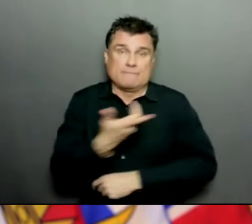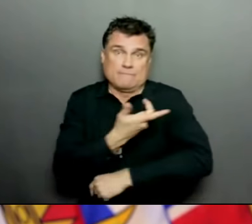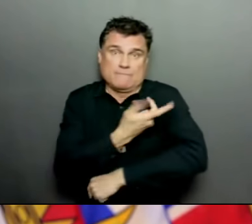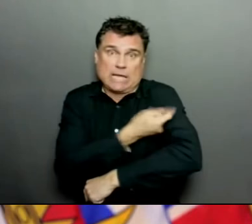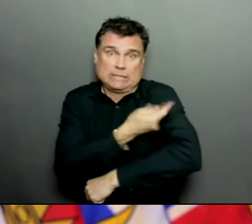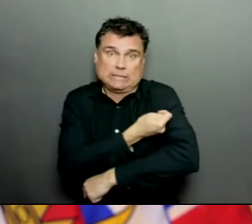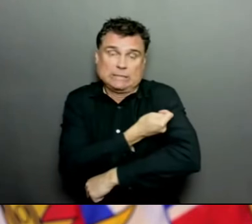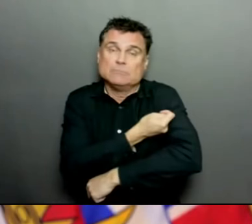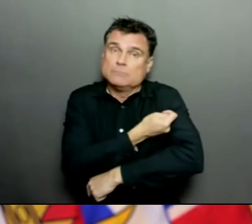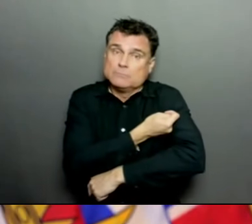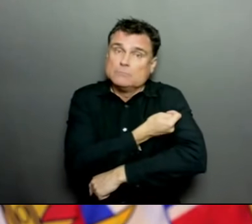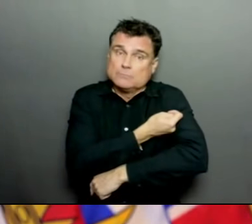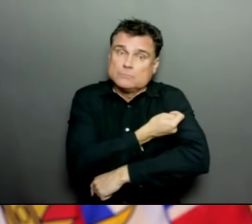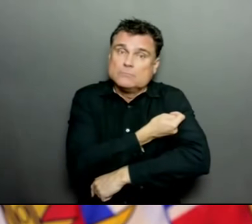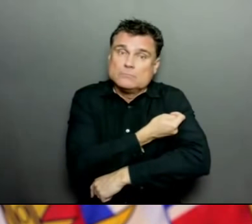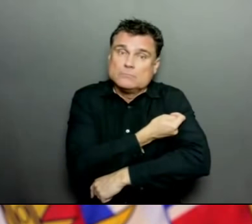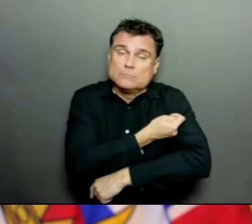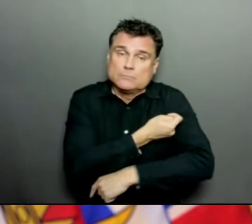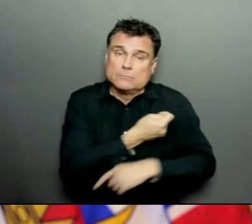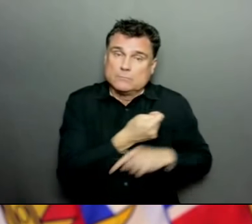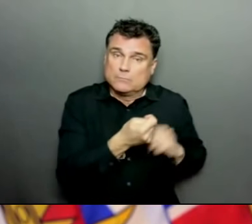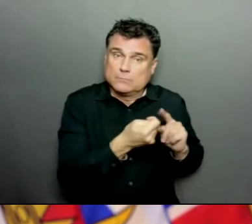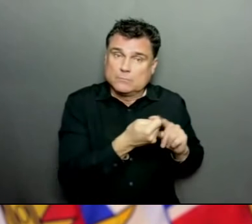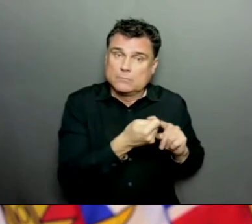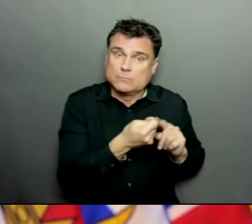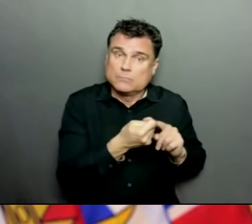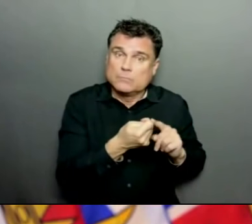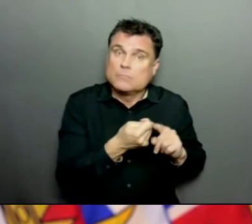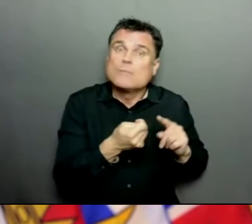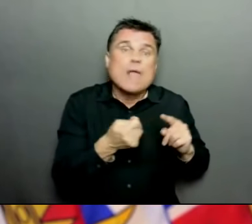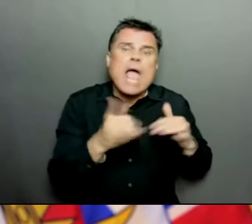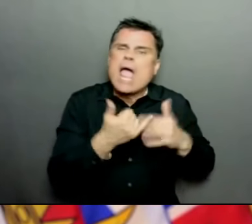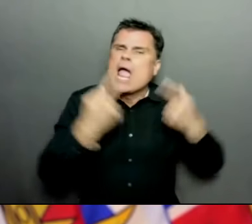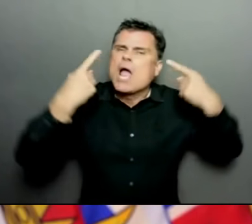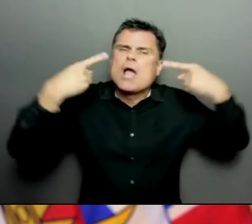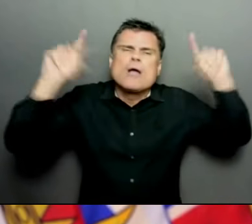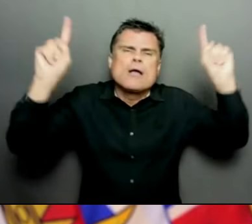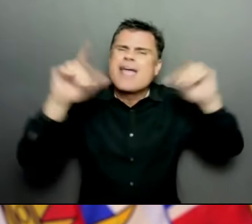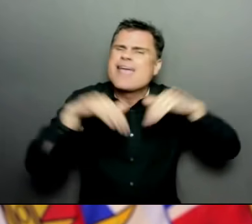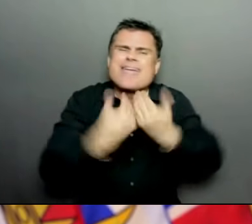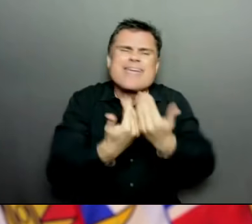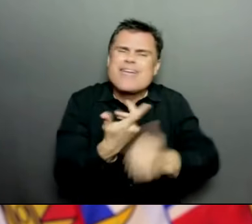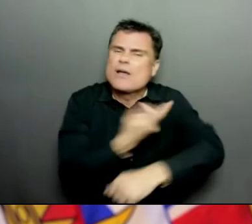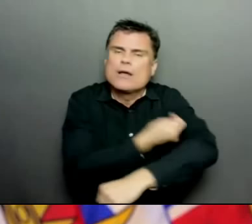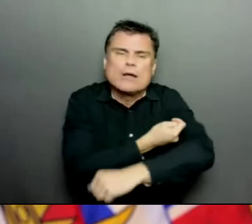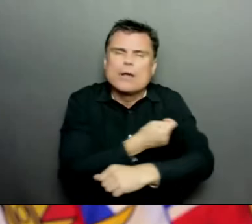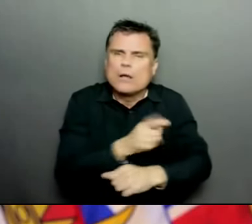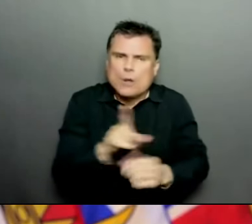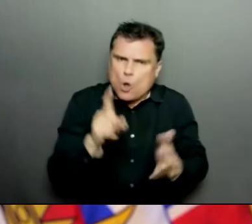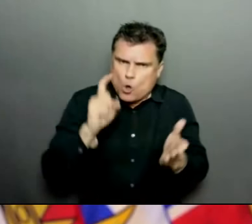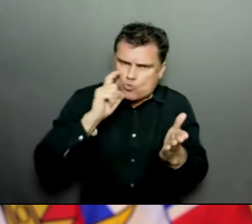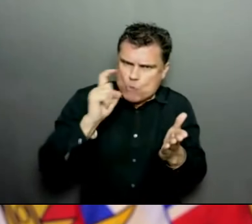So the mutations that we are seeing, at least from the data I have seen and discussion with my colleagues who know